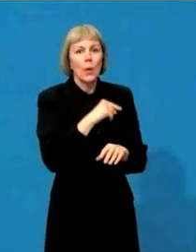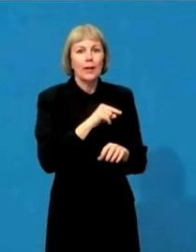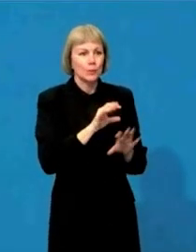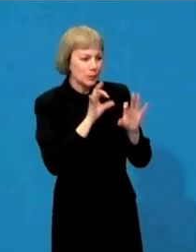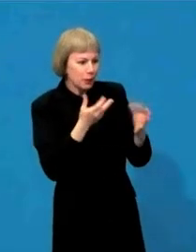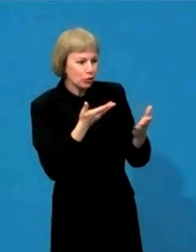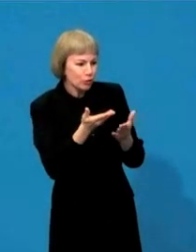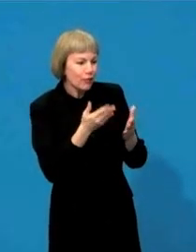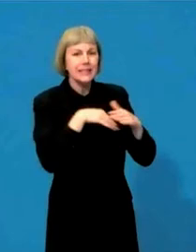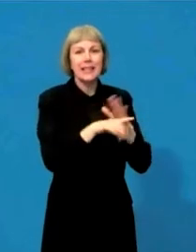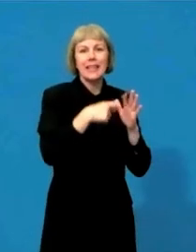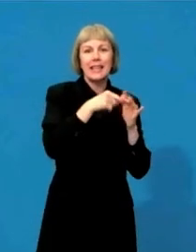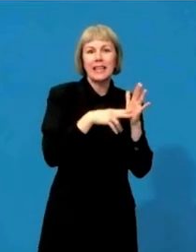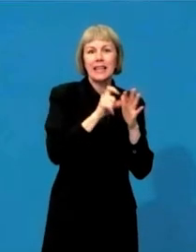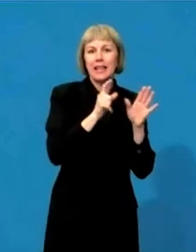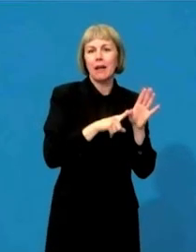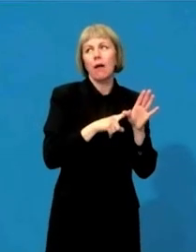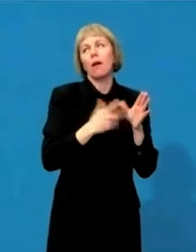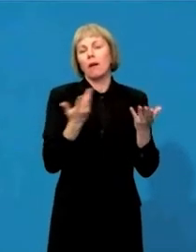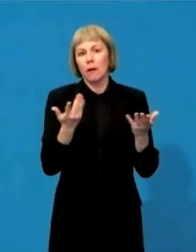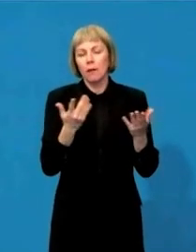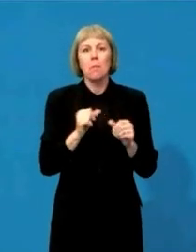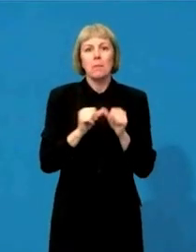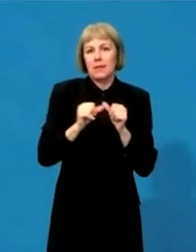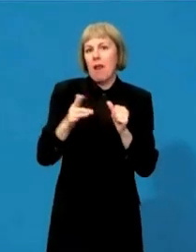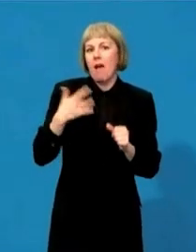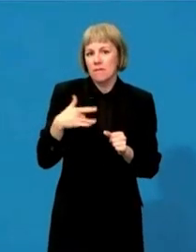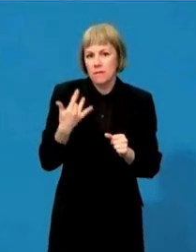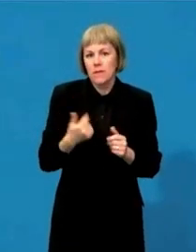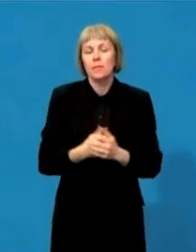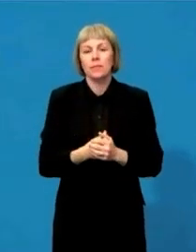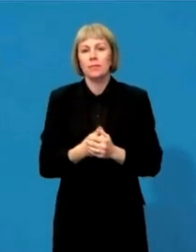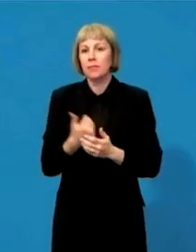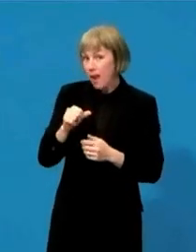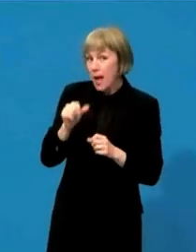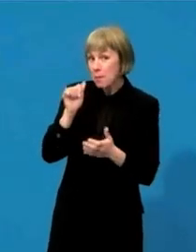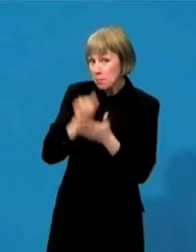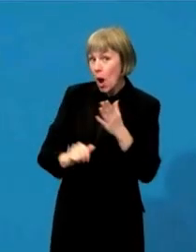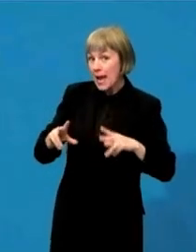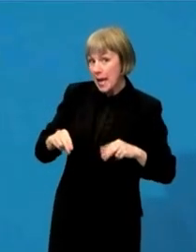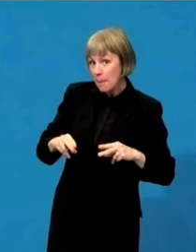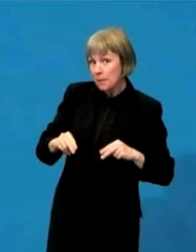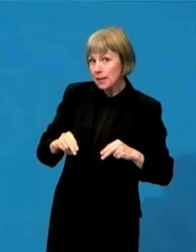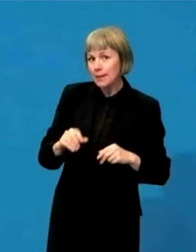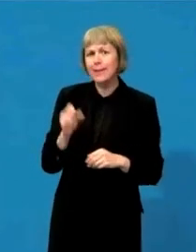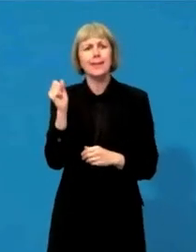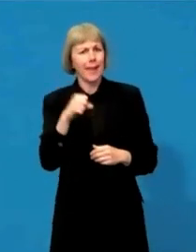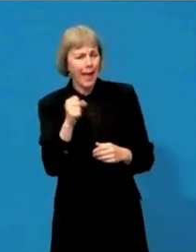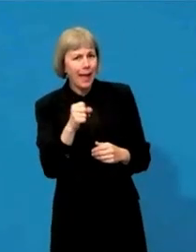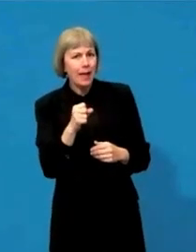So, as simple as knowing that you could buy nappies under the plan? Yes. DR RICE: Well, as simple as keeping receipts. She bought the nappies.